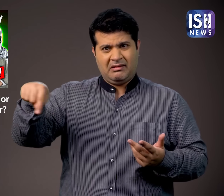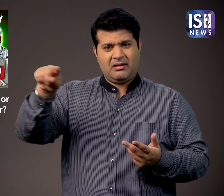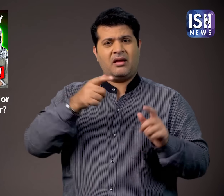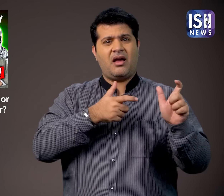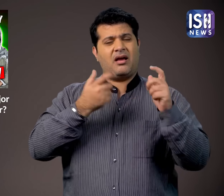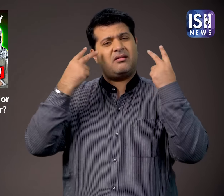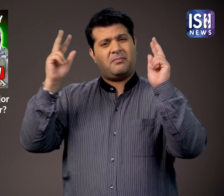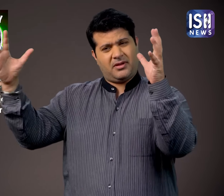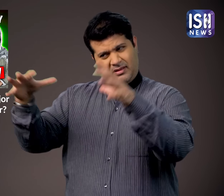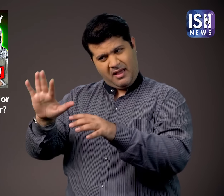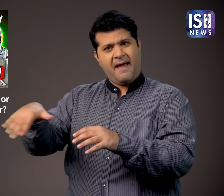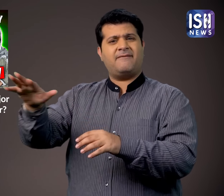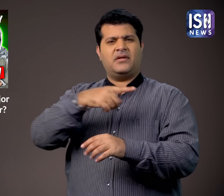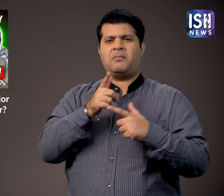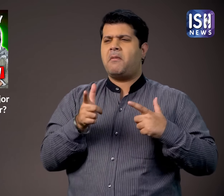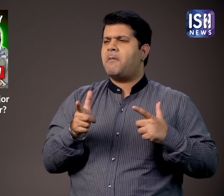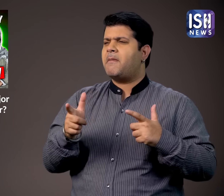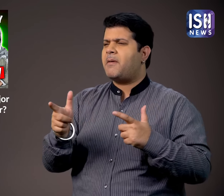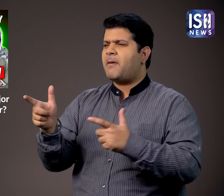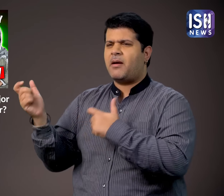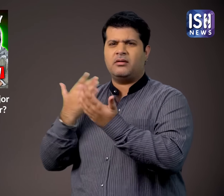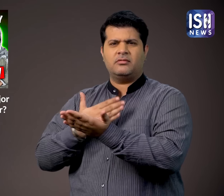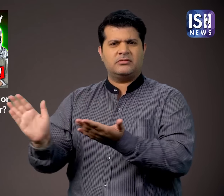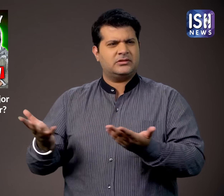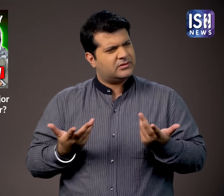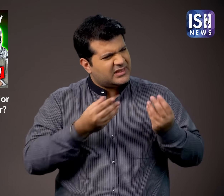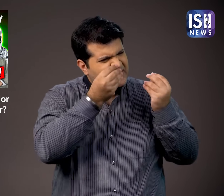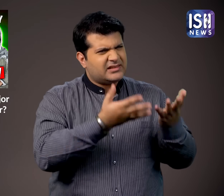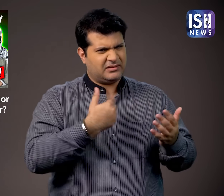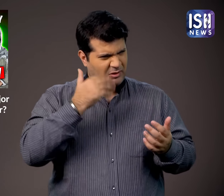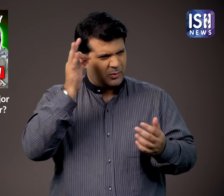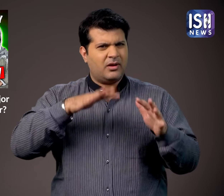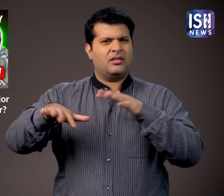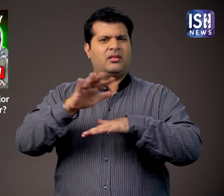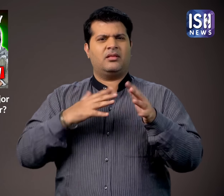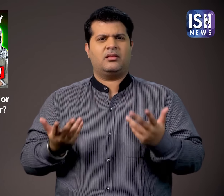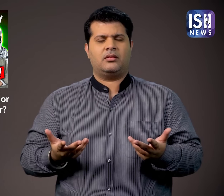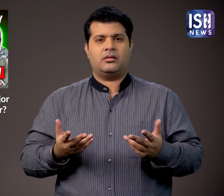He said that a lot of soldiers came for patrolling and they can kill as many as possible.